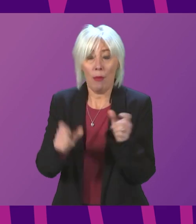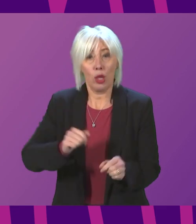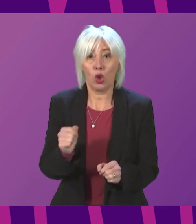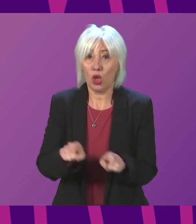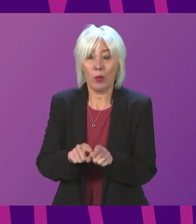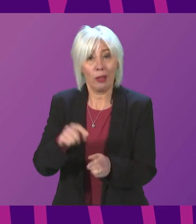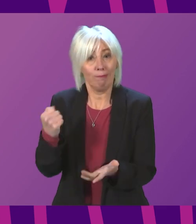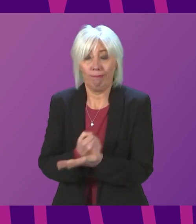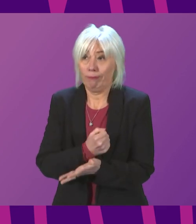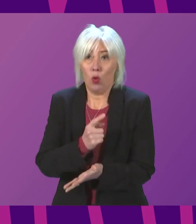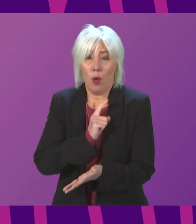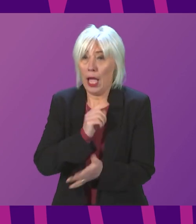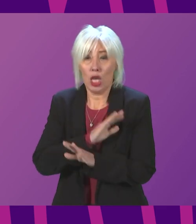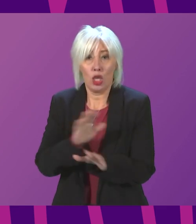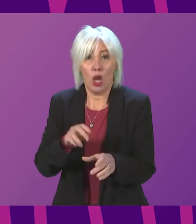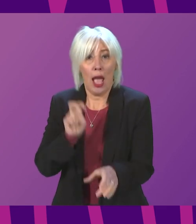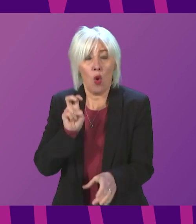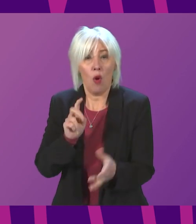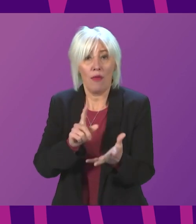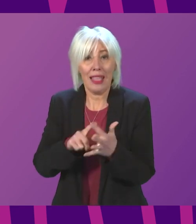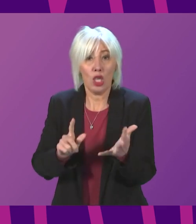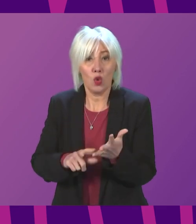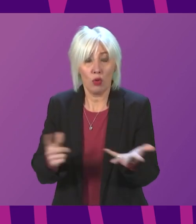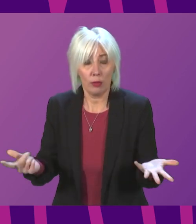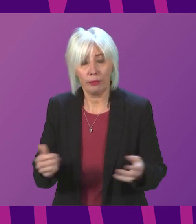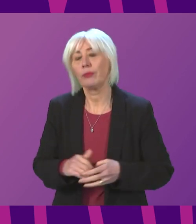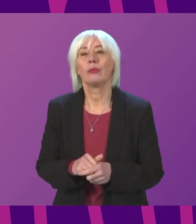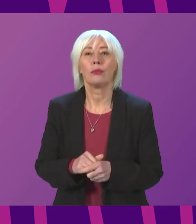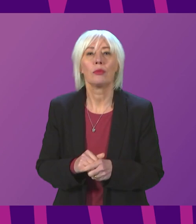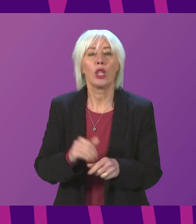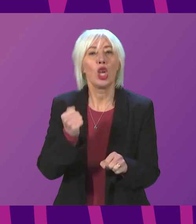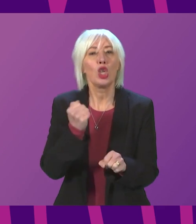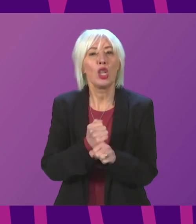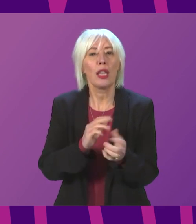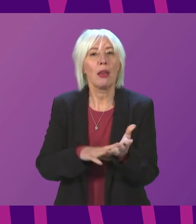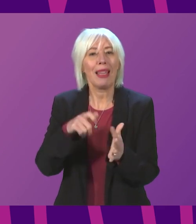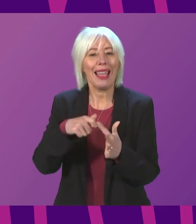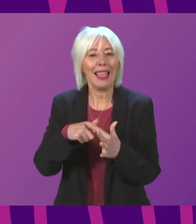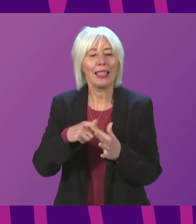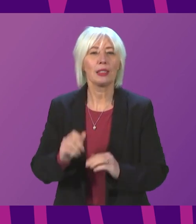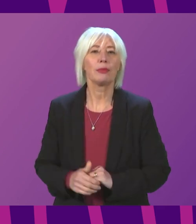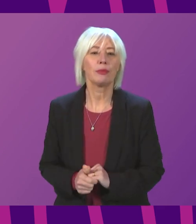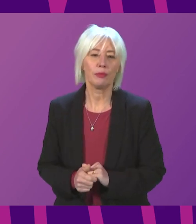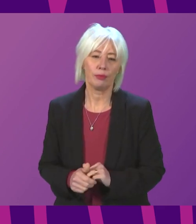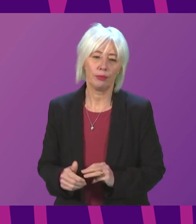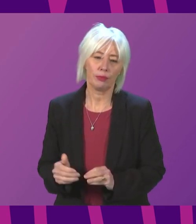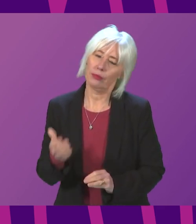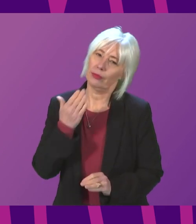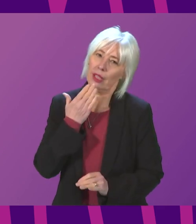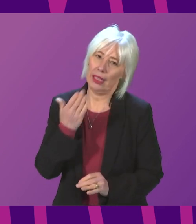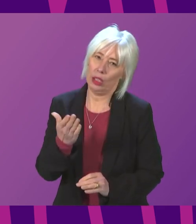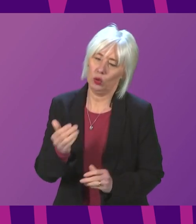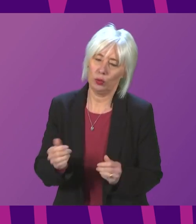decision, and I think that many people across Scotland regret it, too.